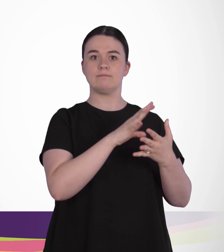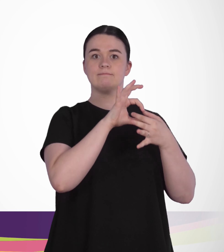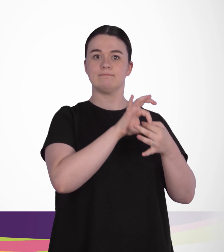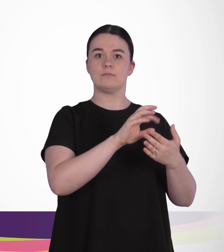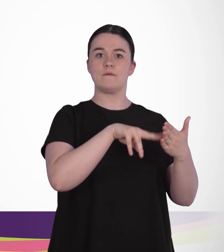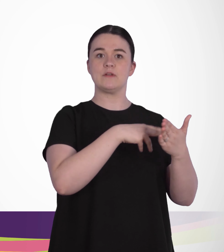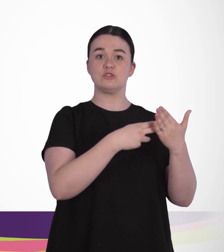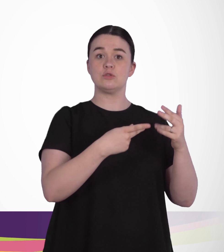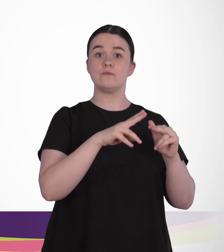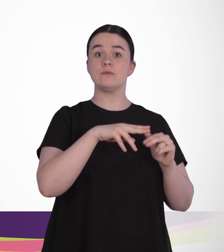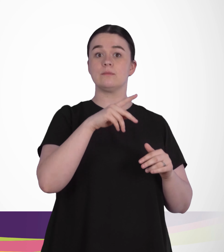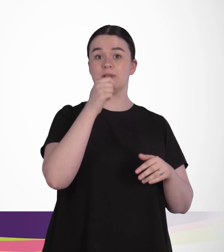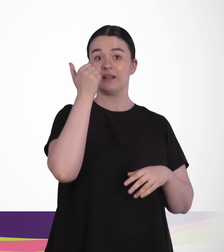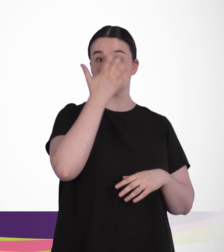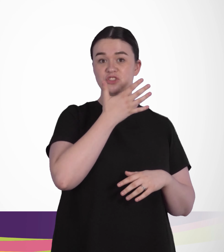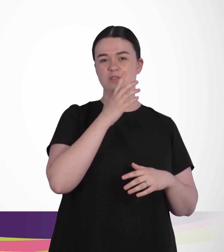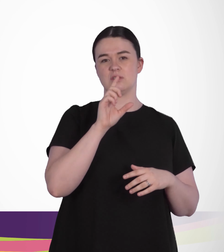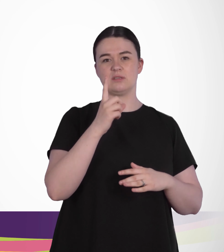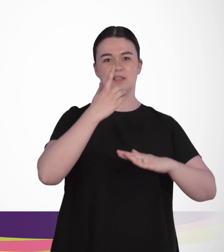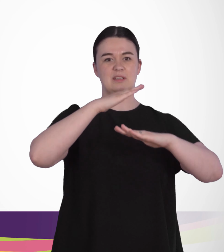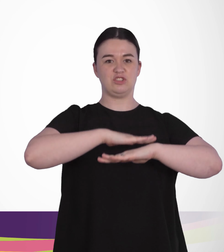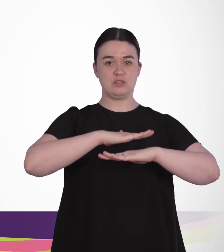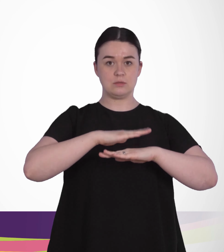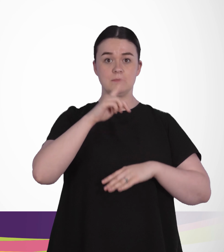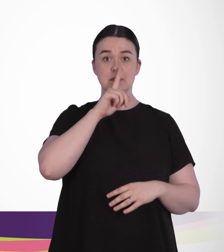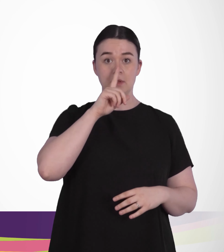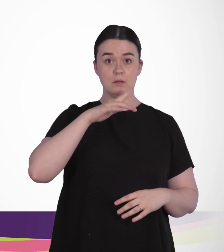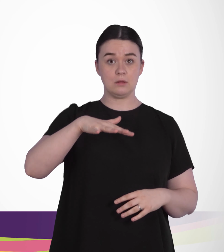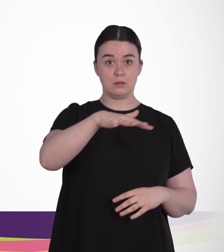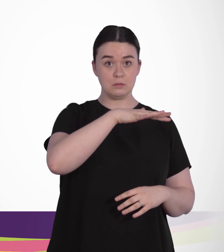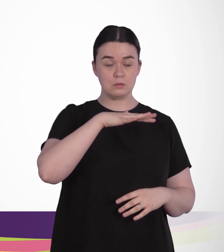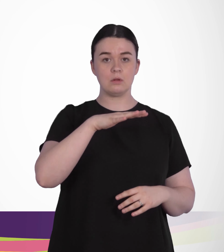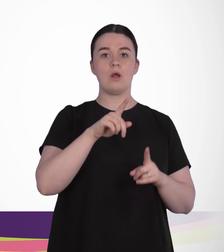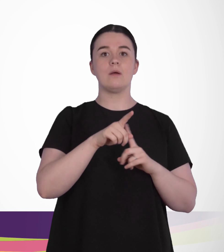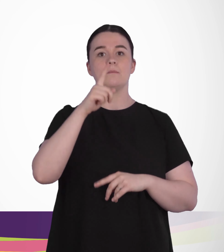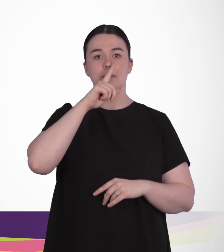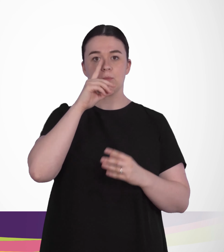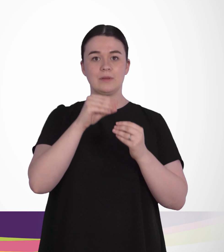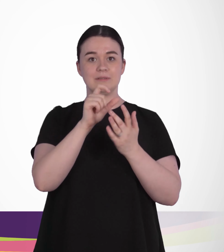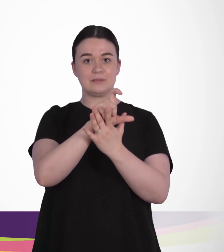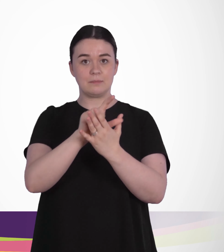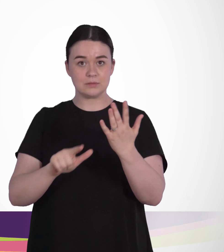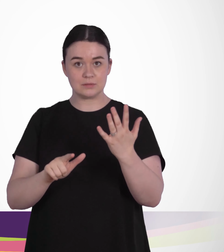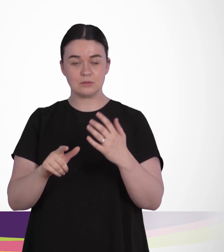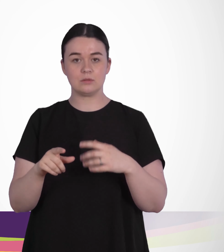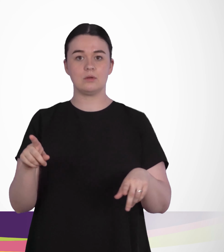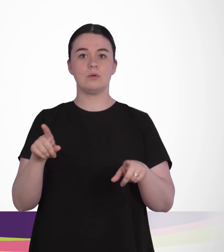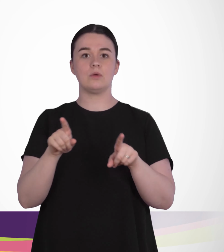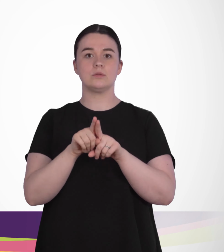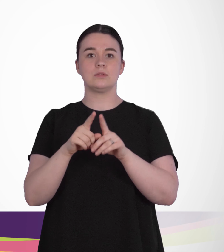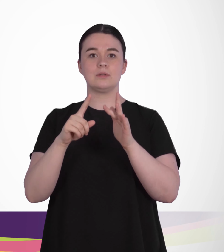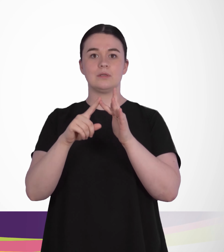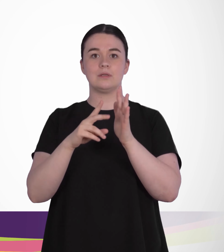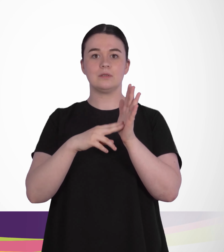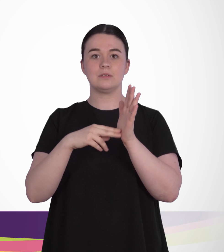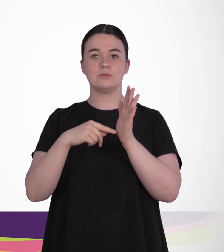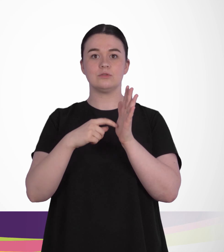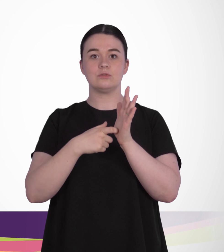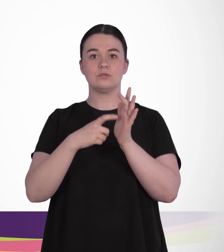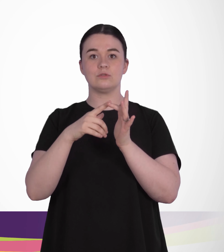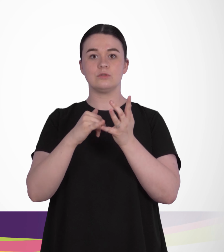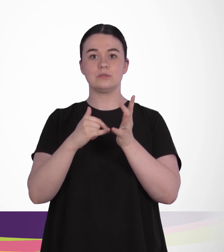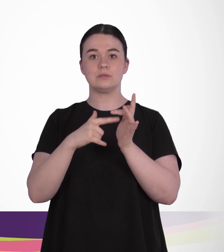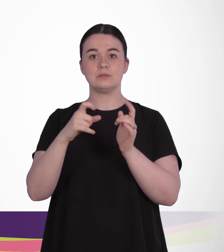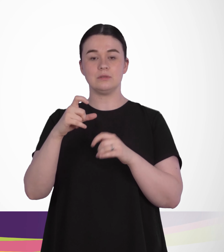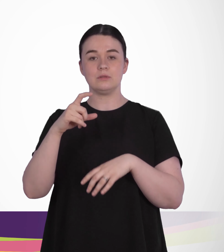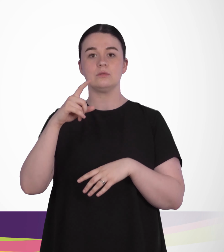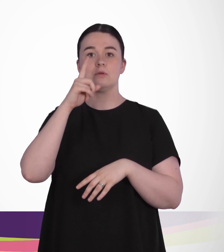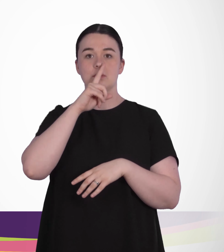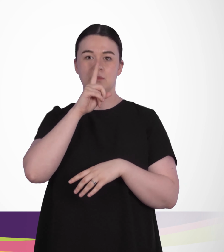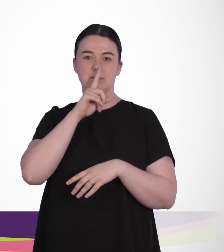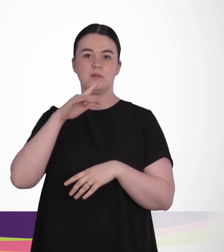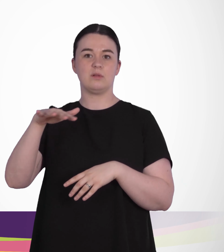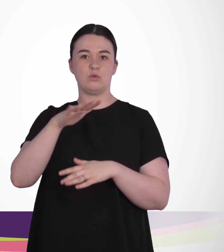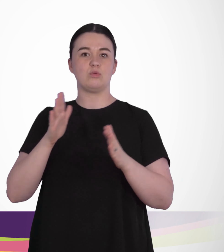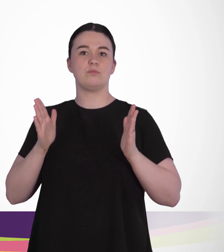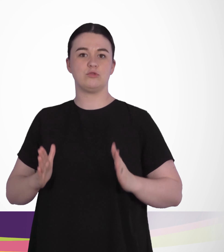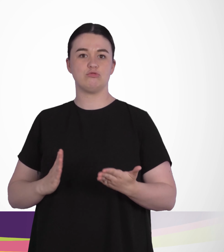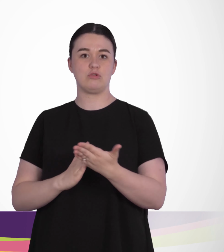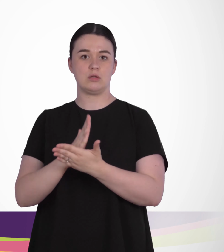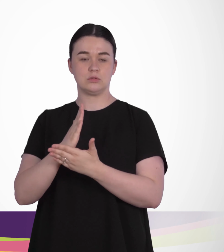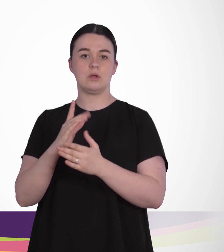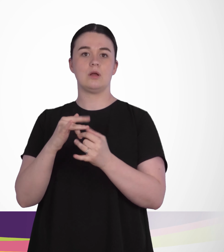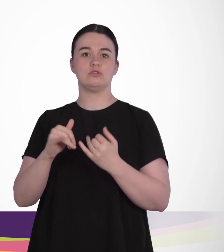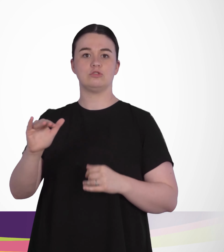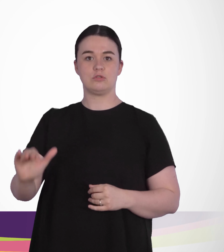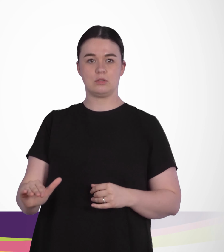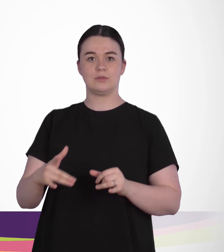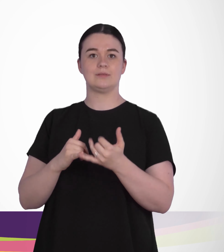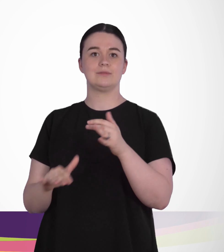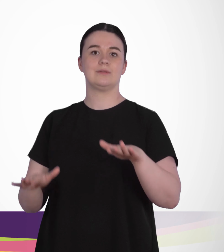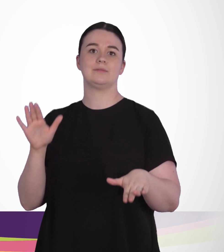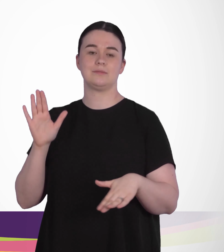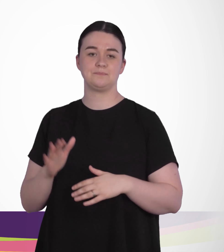to conventions for Indigenous peoples, people with disability and the intrinsic human rights of the child as a citizen.